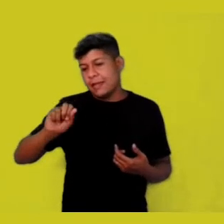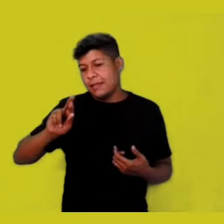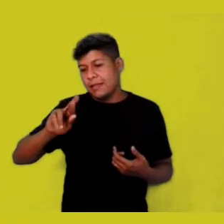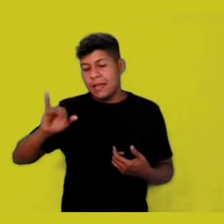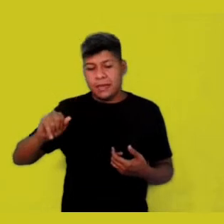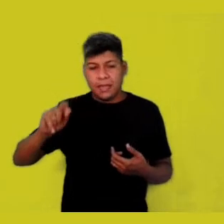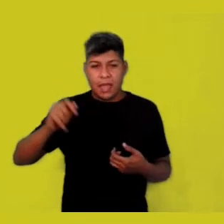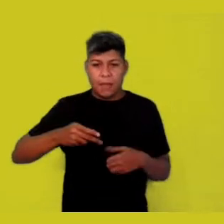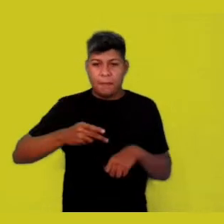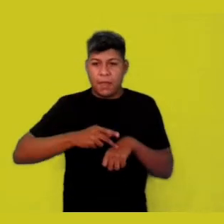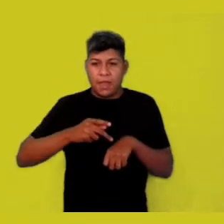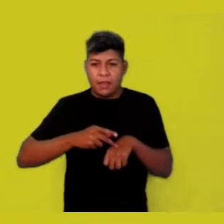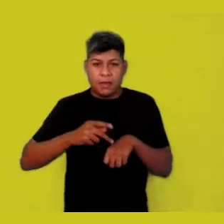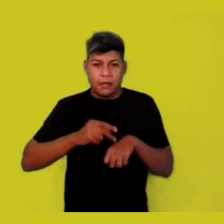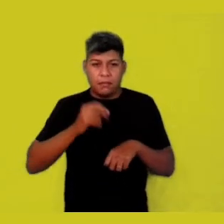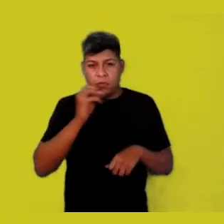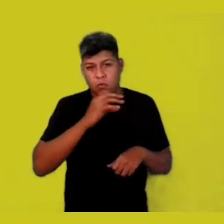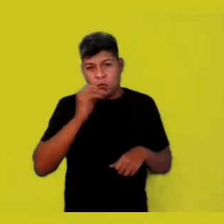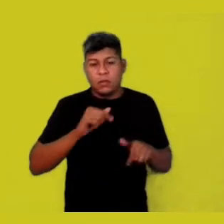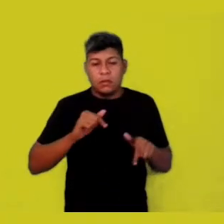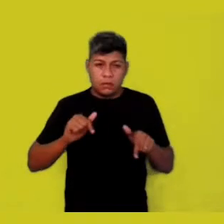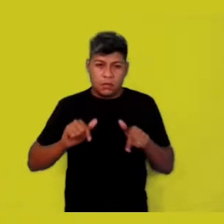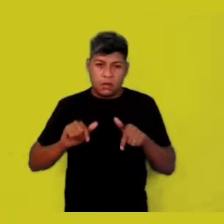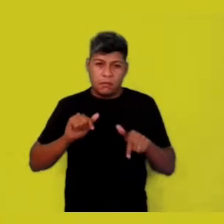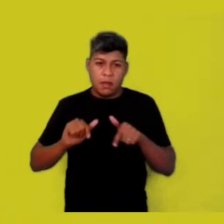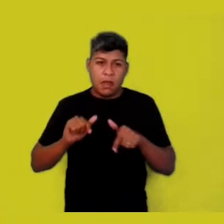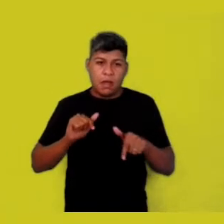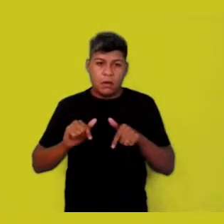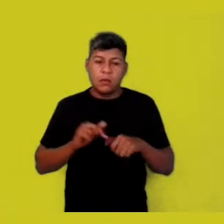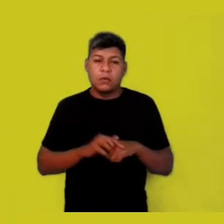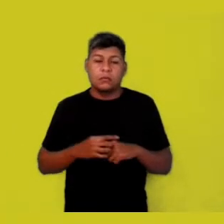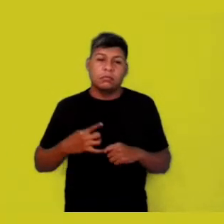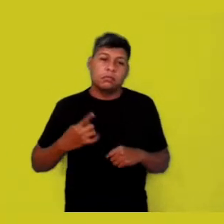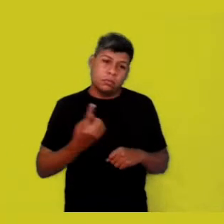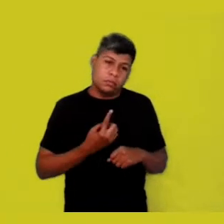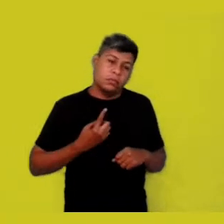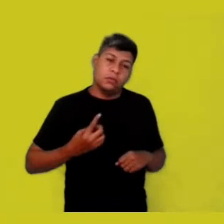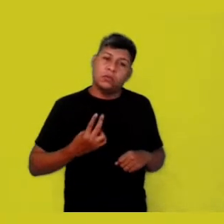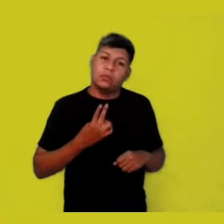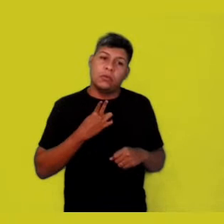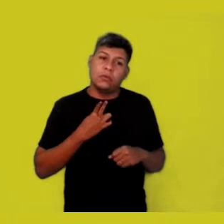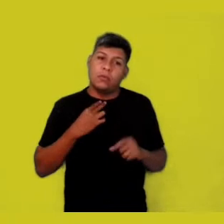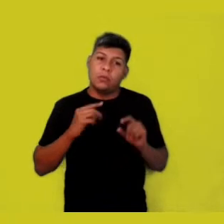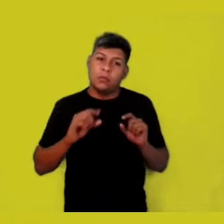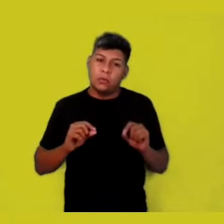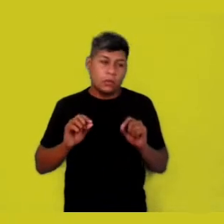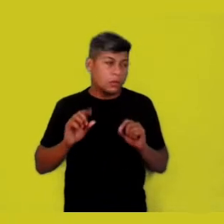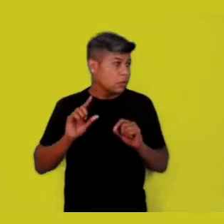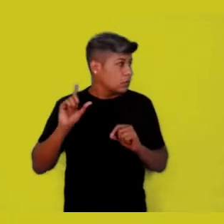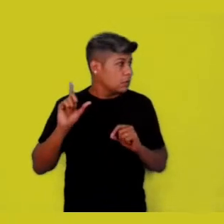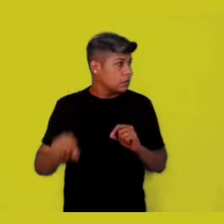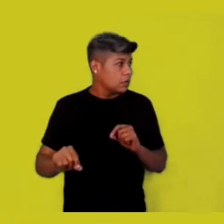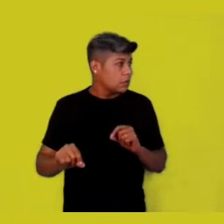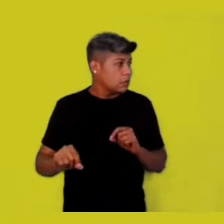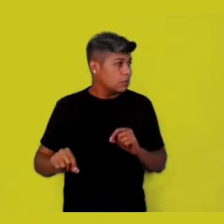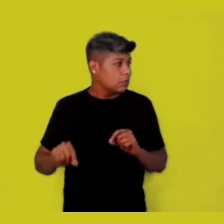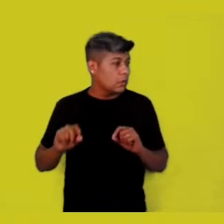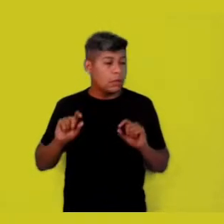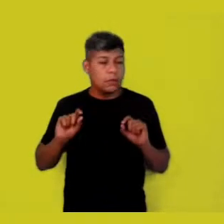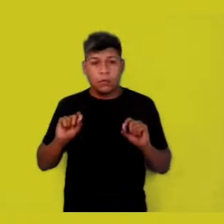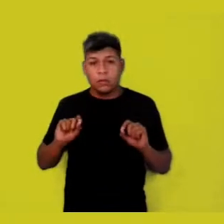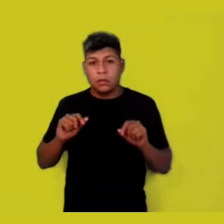Meaning, let’s work. We cannot escape from a work that has to be done,